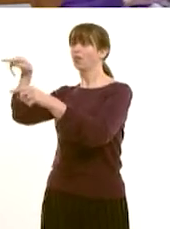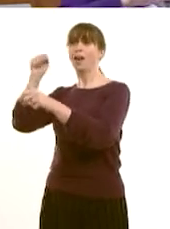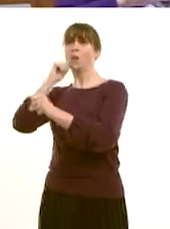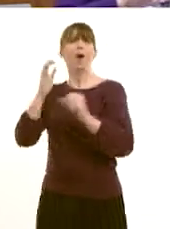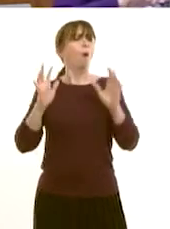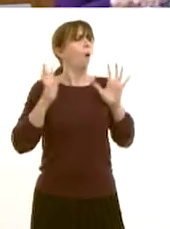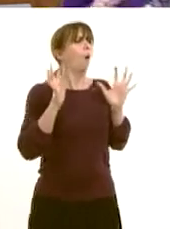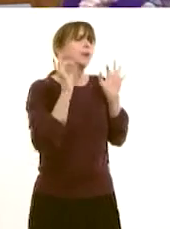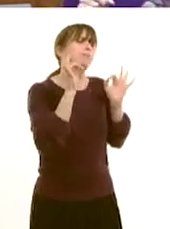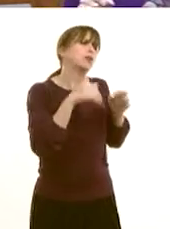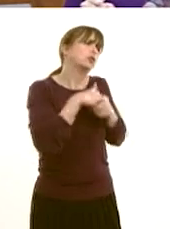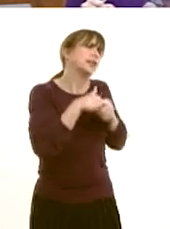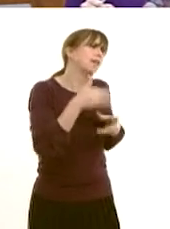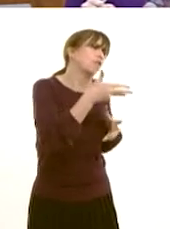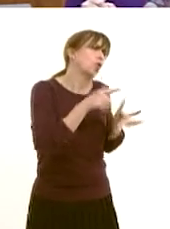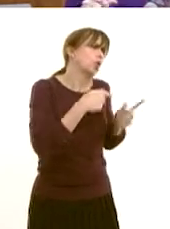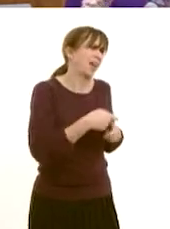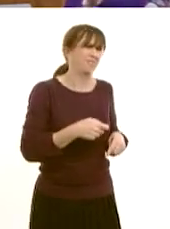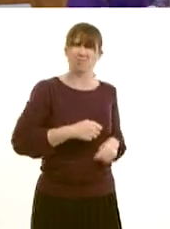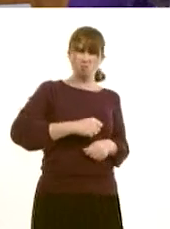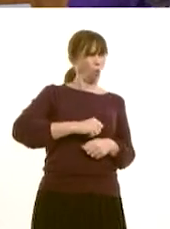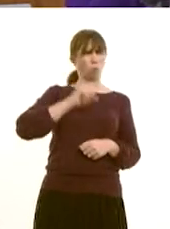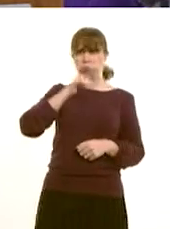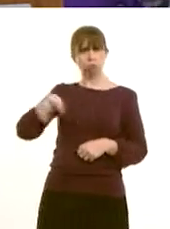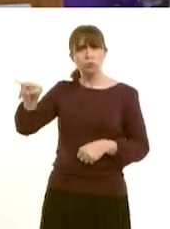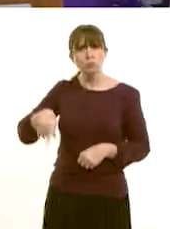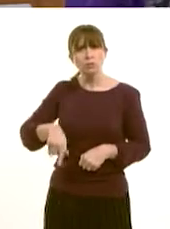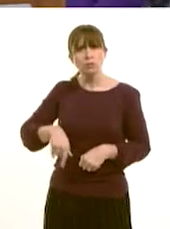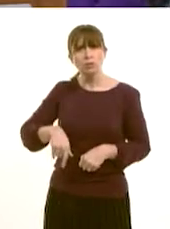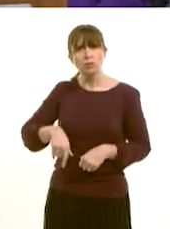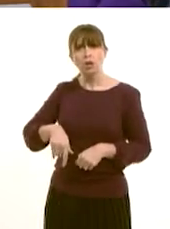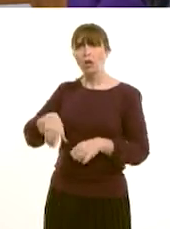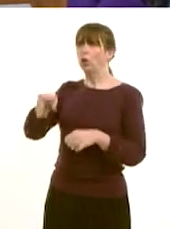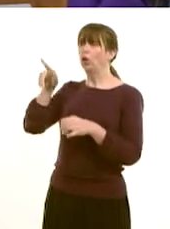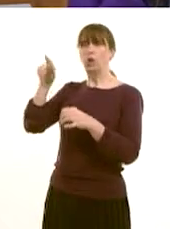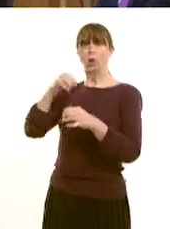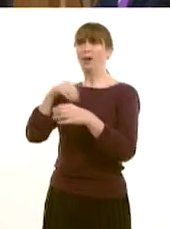Why on earth would the European Union want to do that for a UK that had just left the European Union?